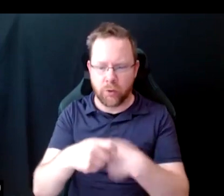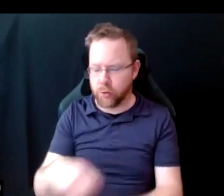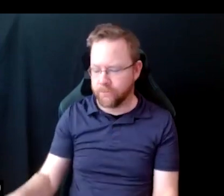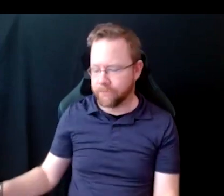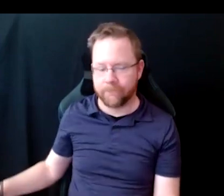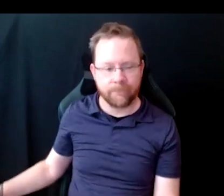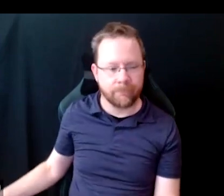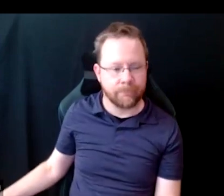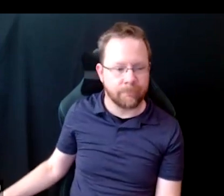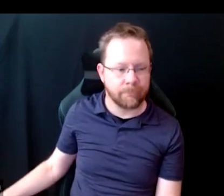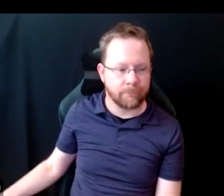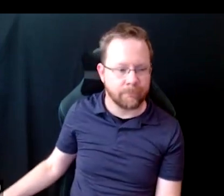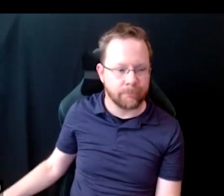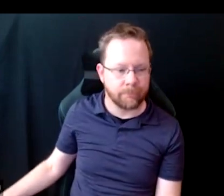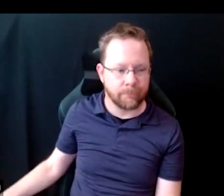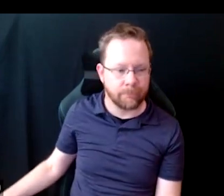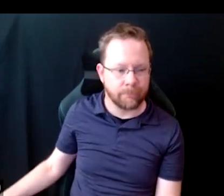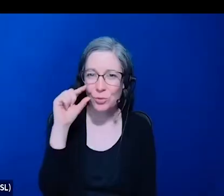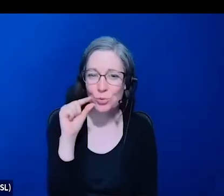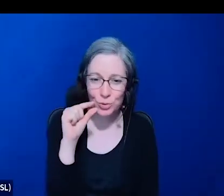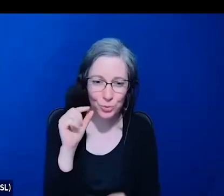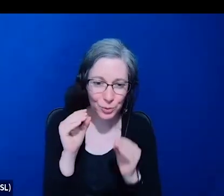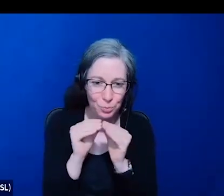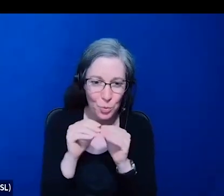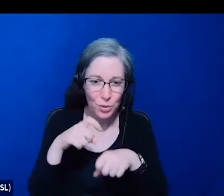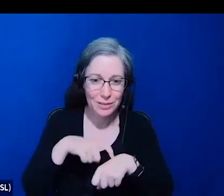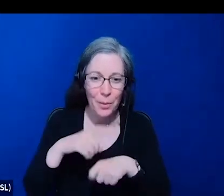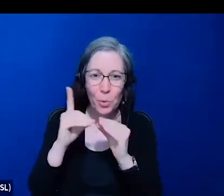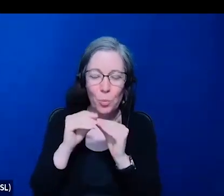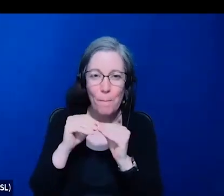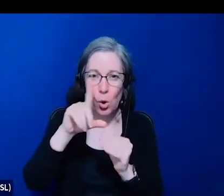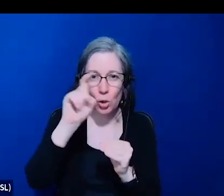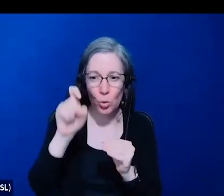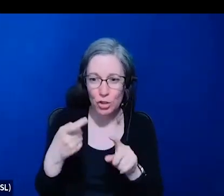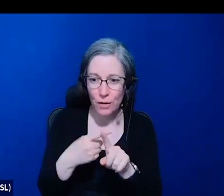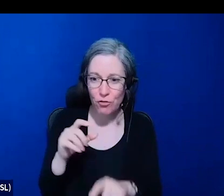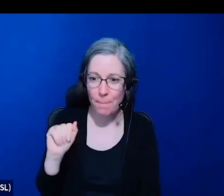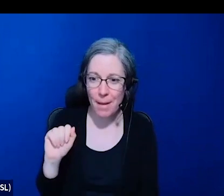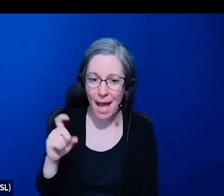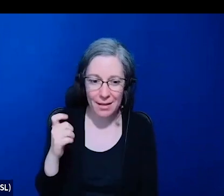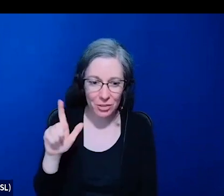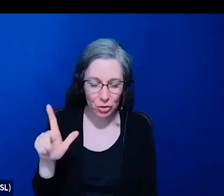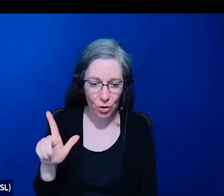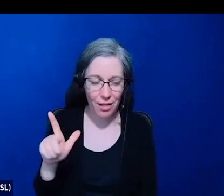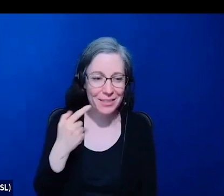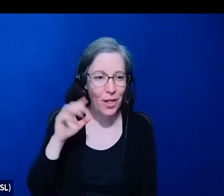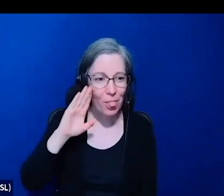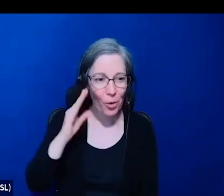We have just a bit more time for one more question from Axel, "Hello again, Sheri, another great talk.